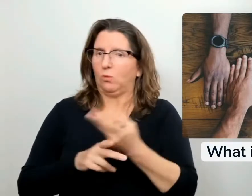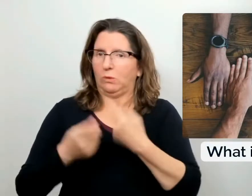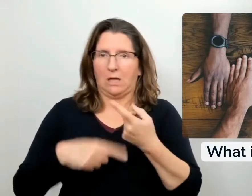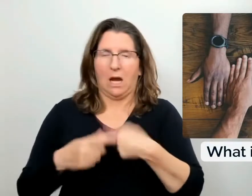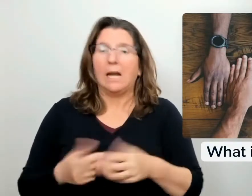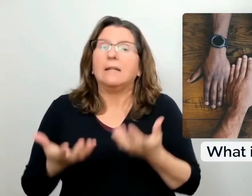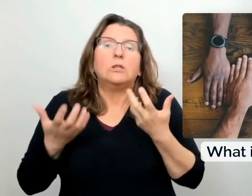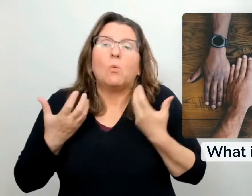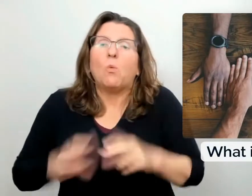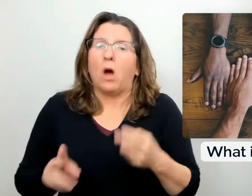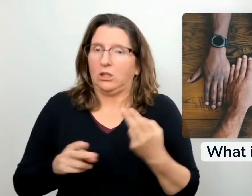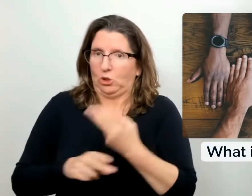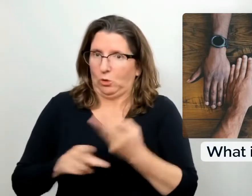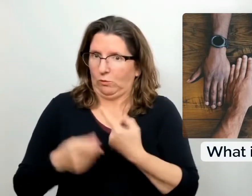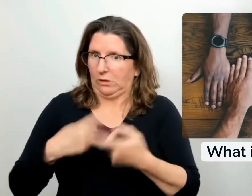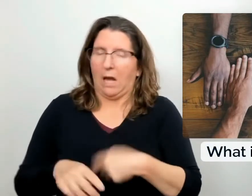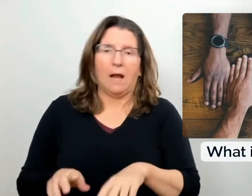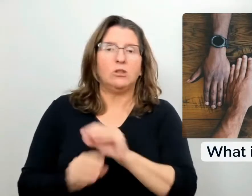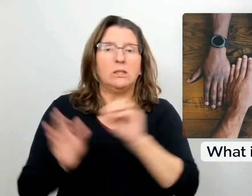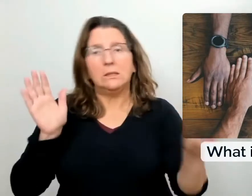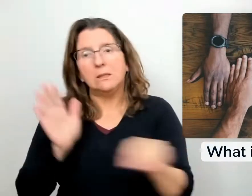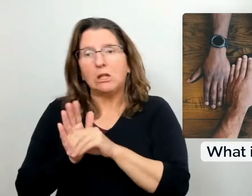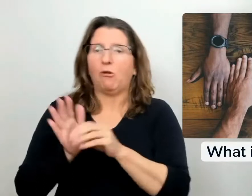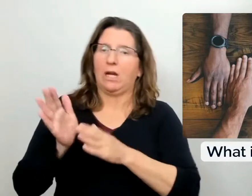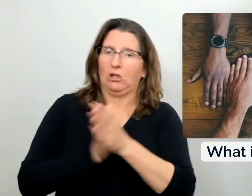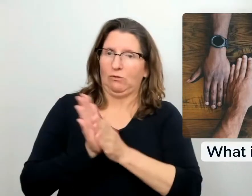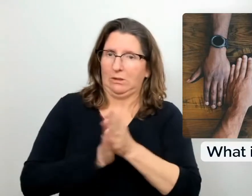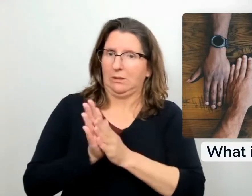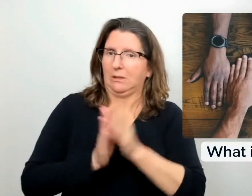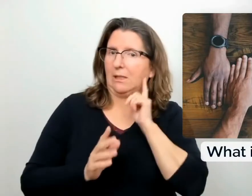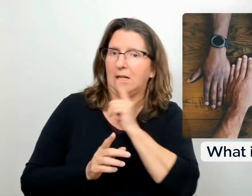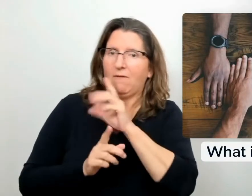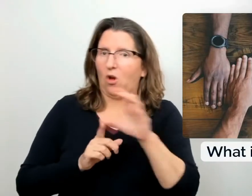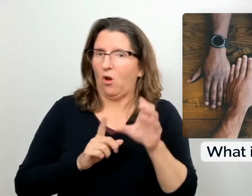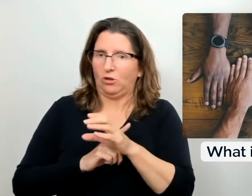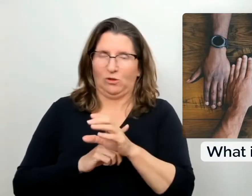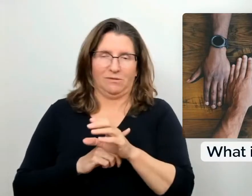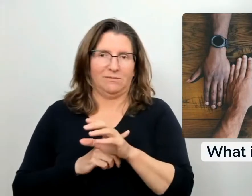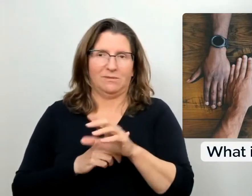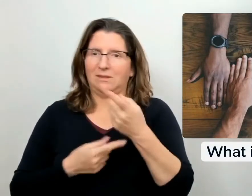They didn't know sign language, and did NOT want to learn sign language.